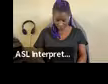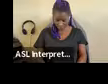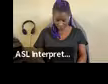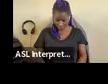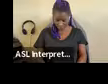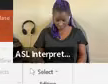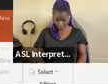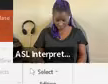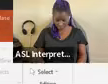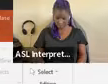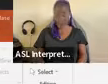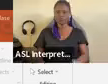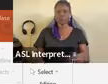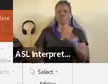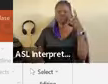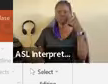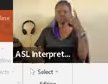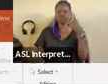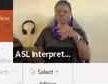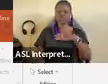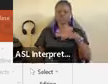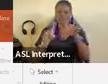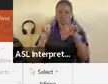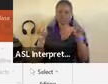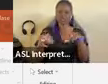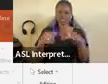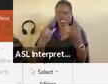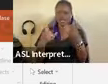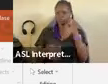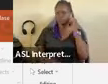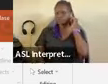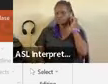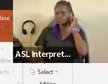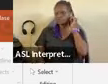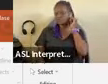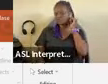Are you now seeing my screen? Great.